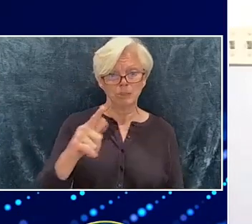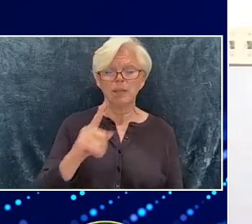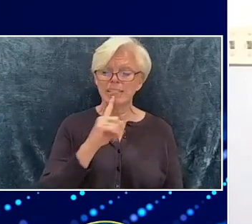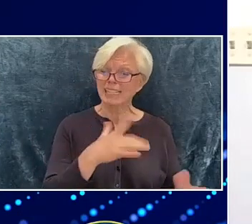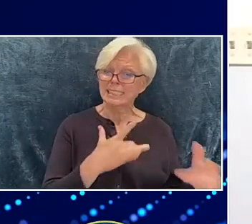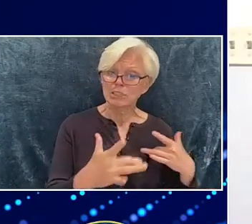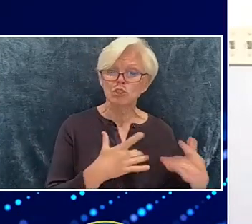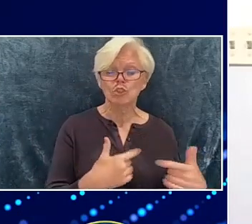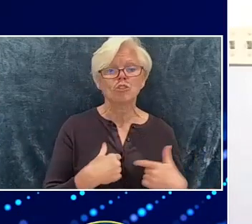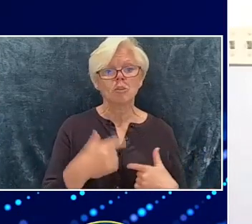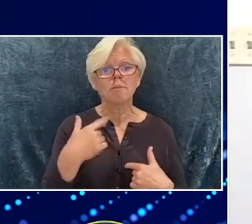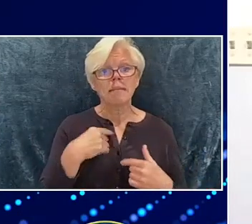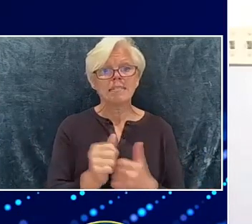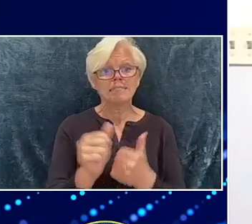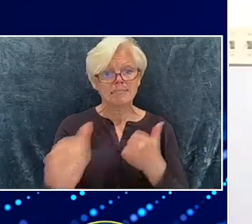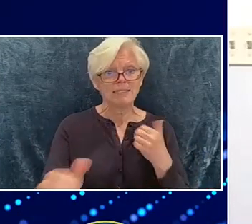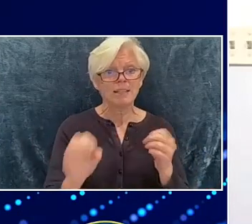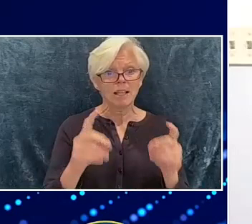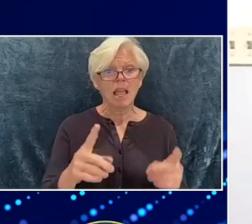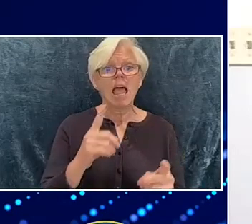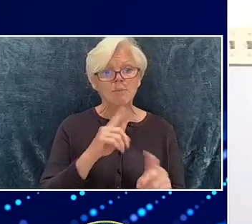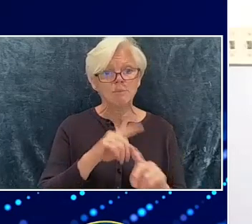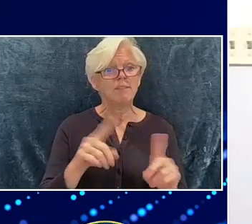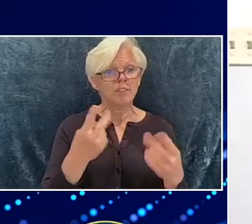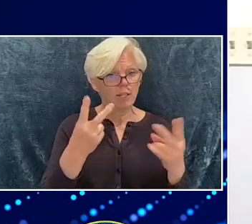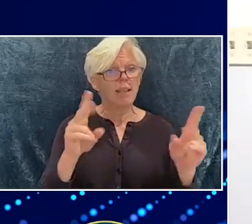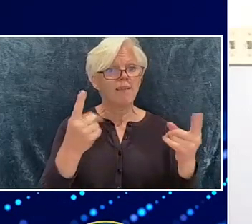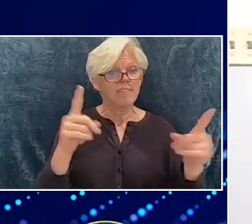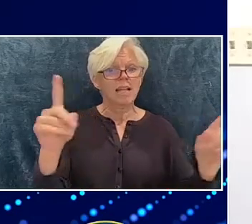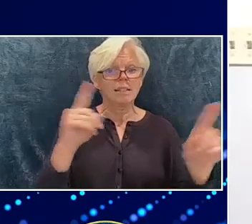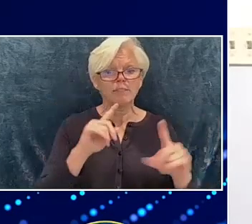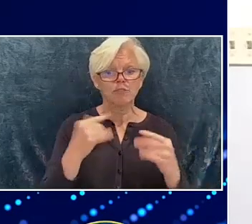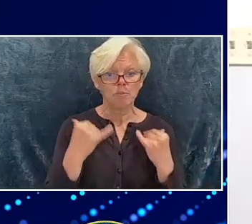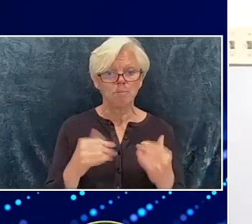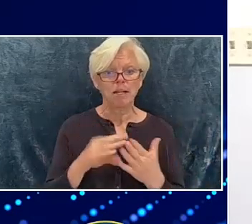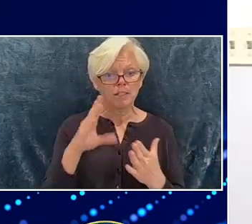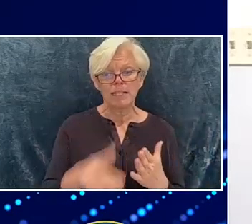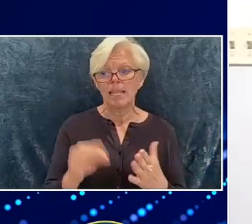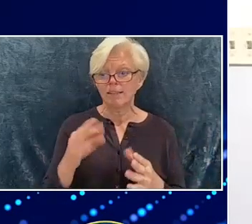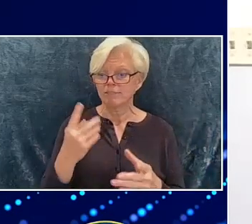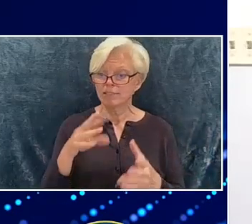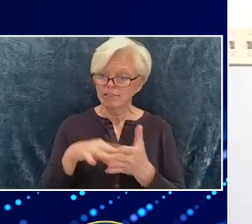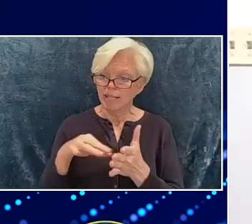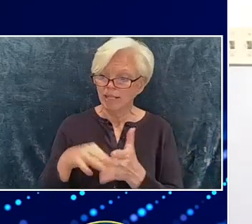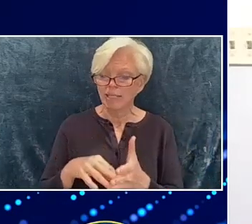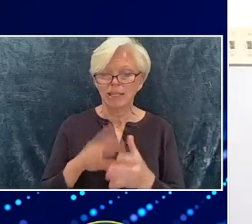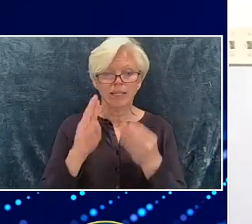to be highly effective for modern students, whether they are studying cosmetology, welding, nursing, commercial